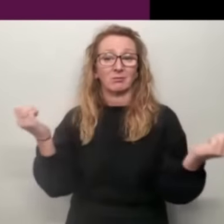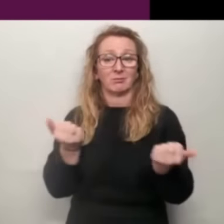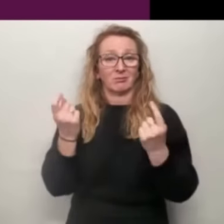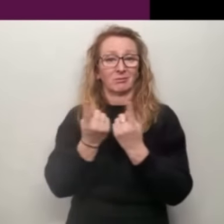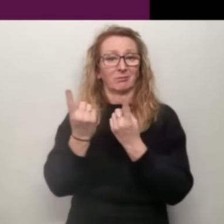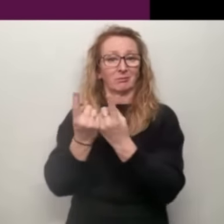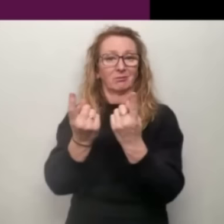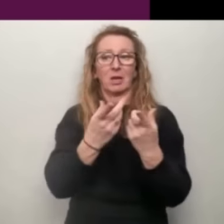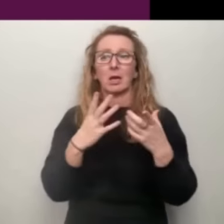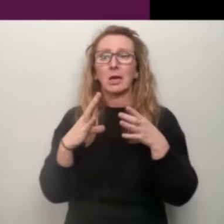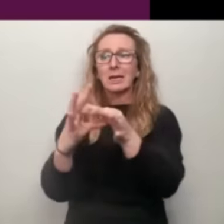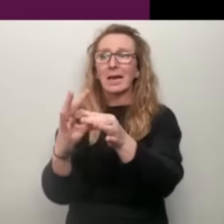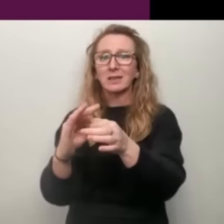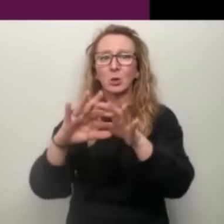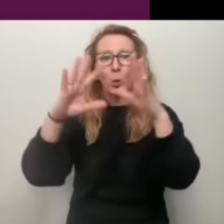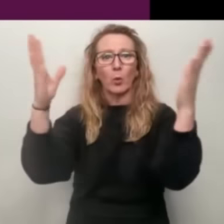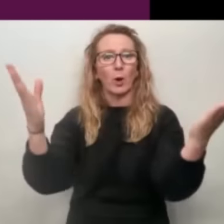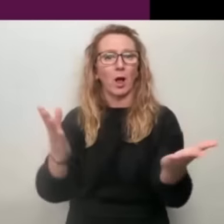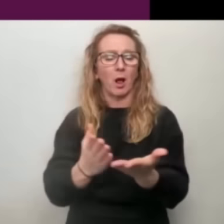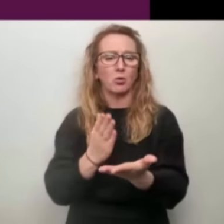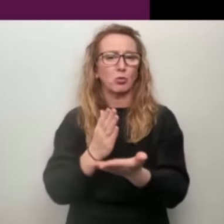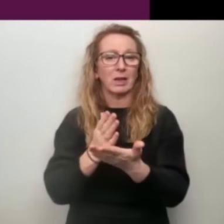to the wider world in a way that can often be overlooked.